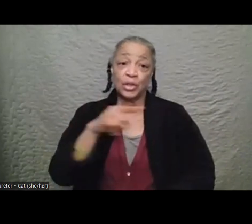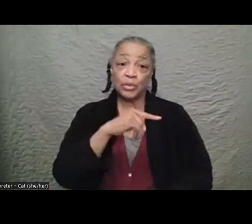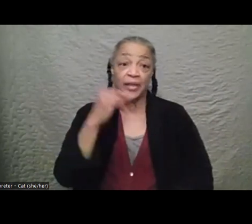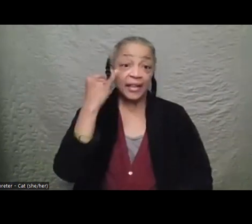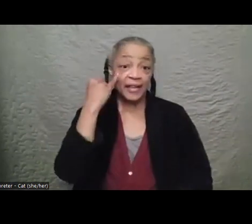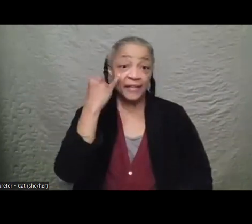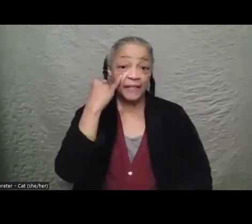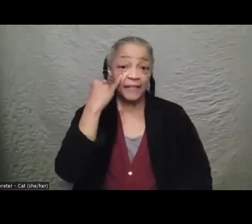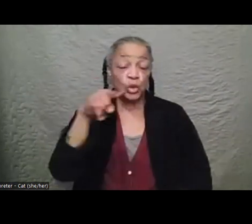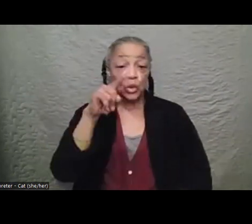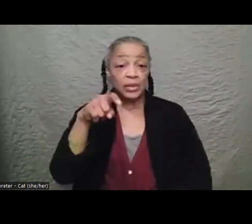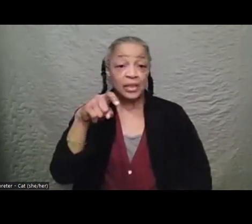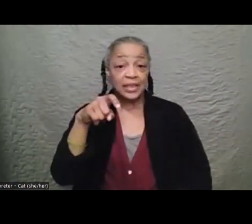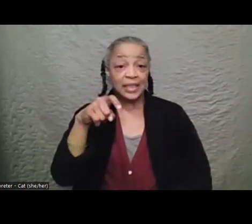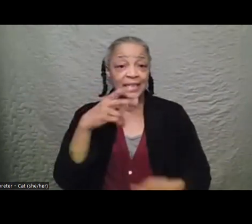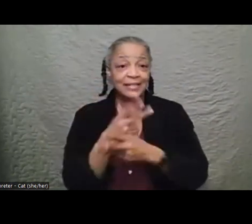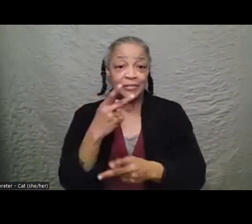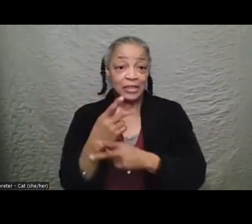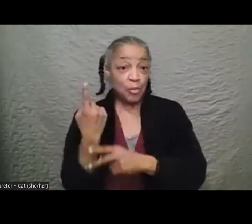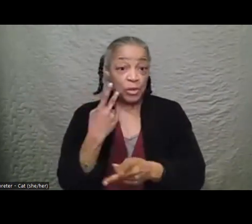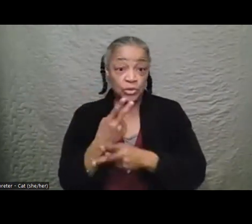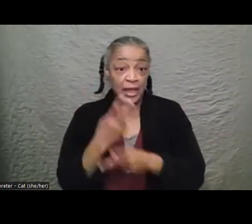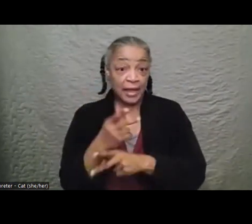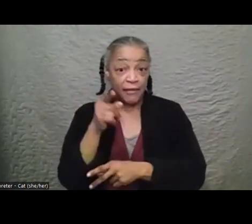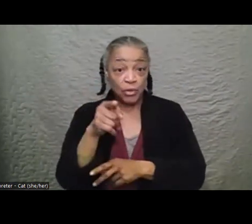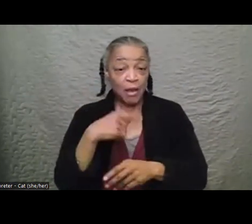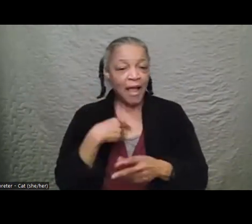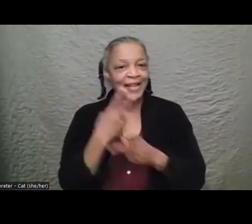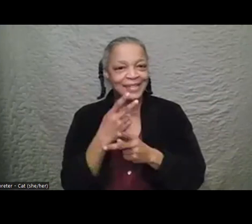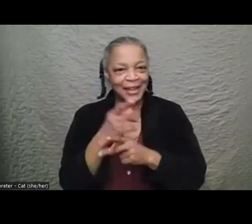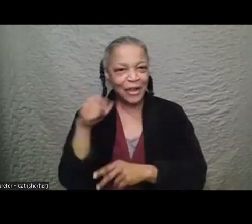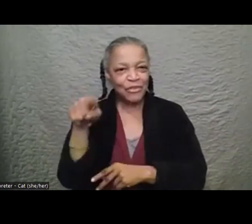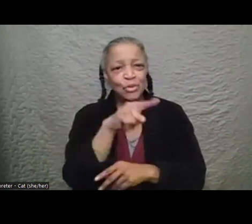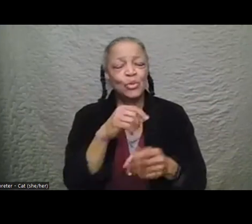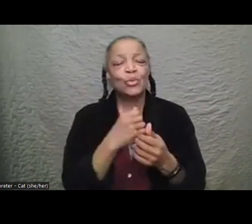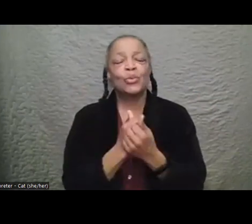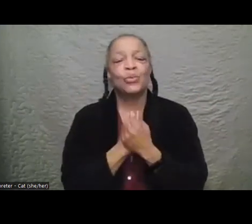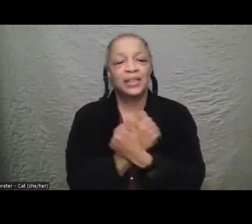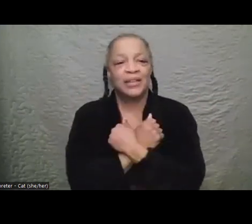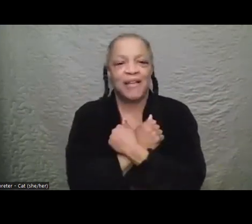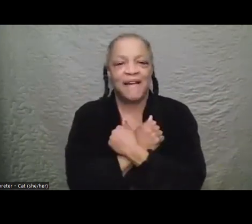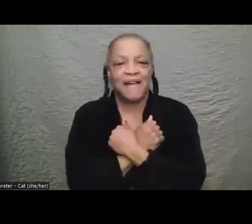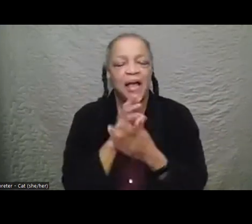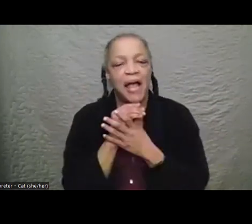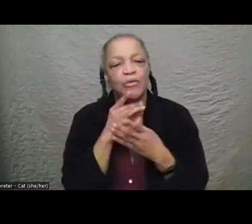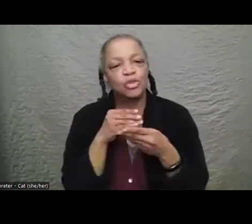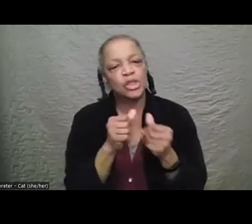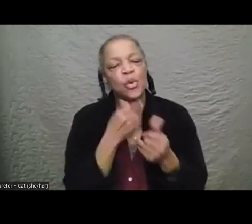need looking after and need care, I can look after you with love and treat you well.